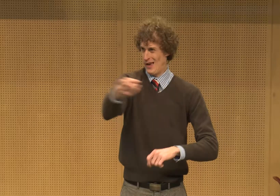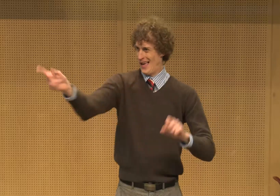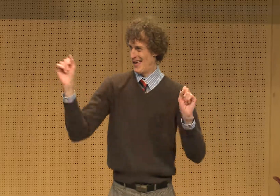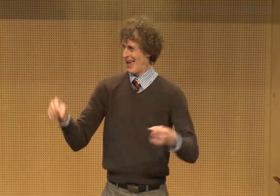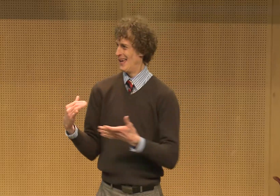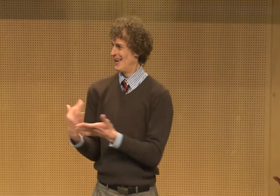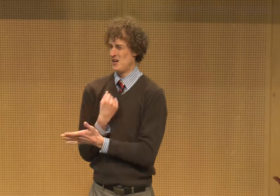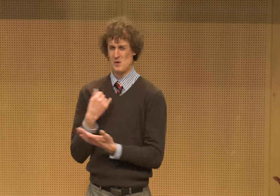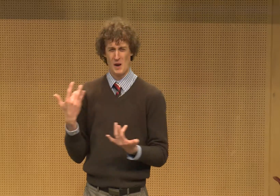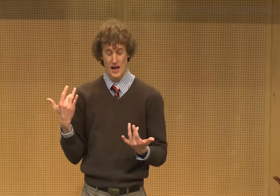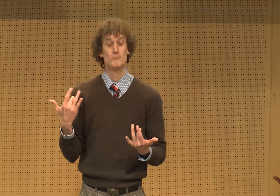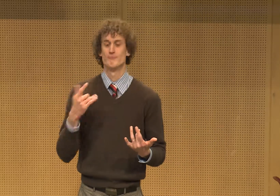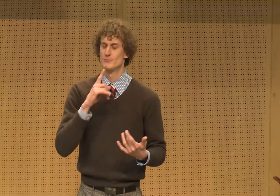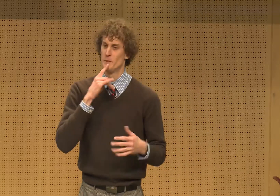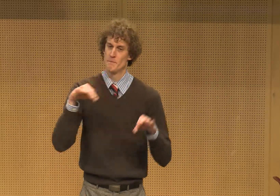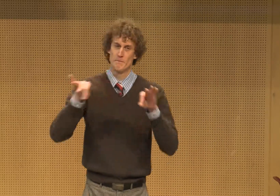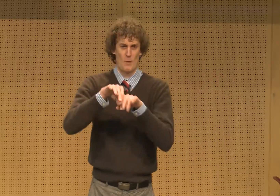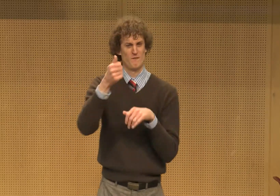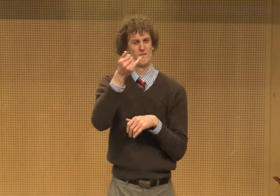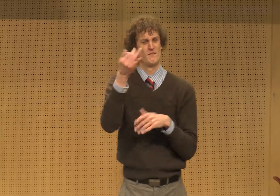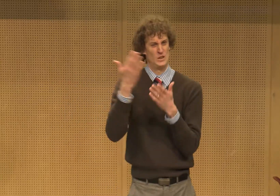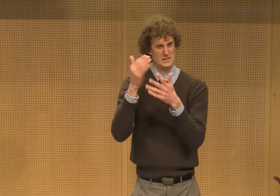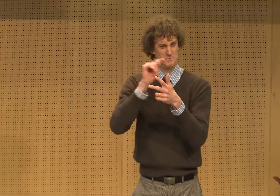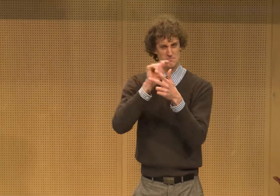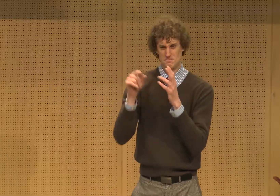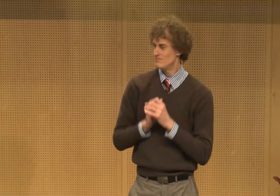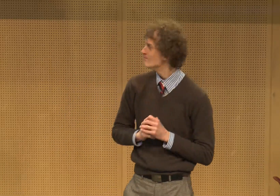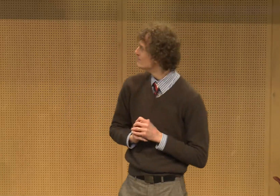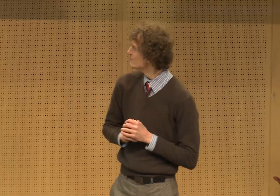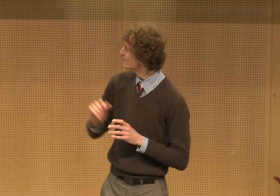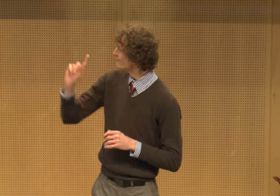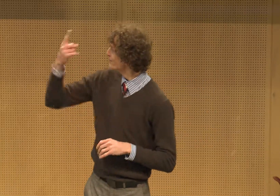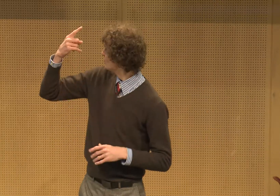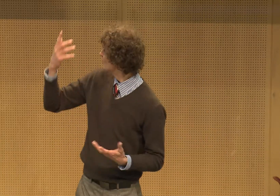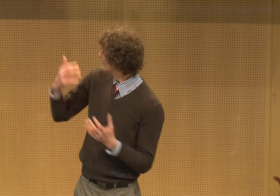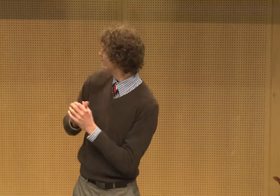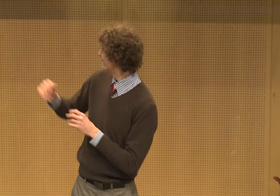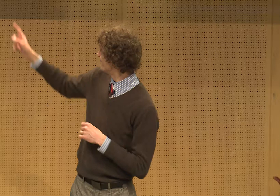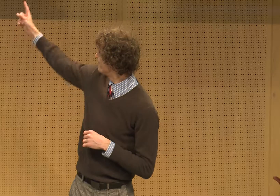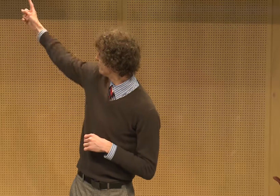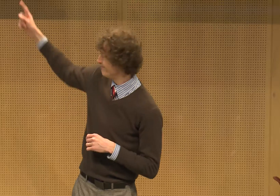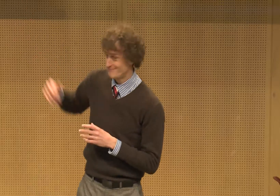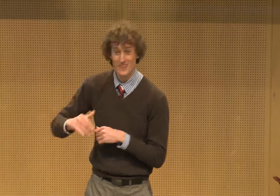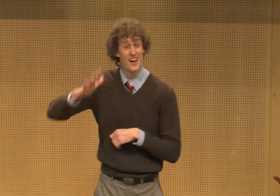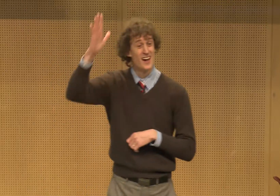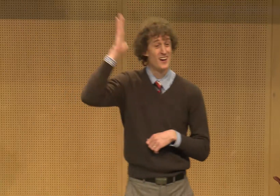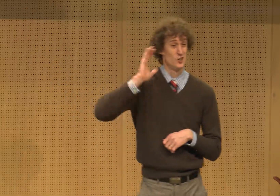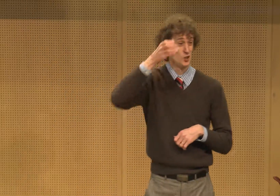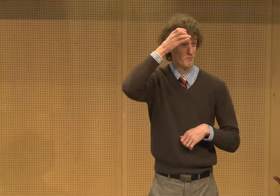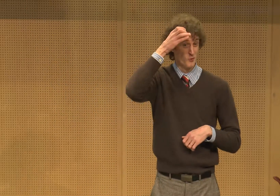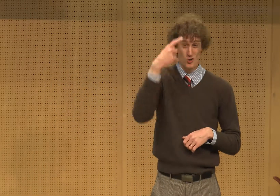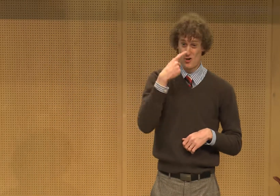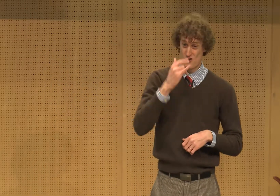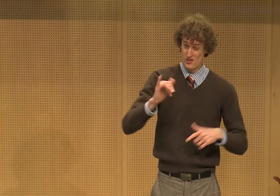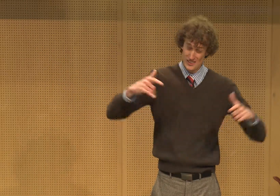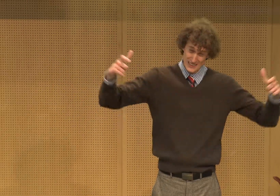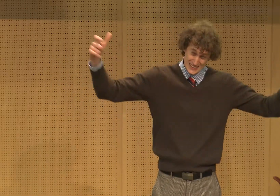you know, what have deaf people been using all this time? There are several answers to that question. And why is it taking off now?